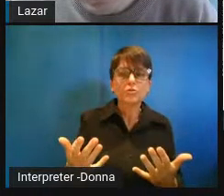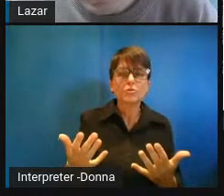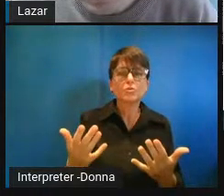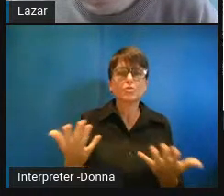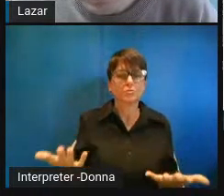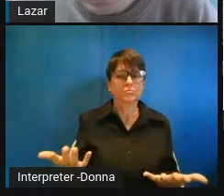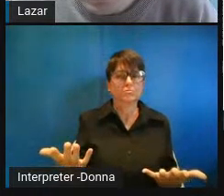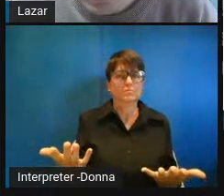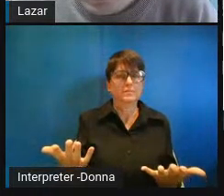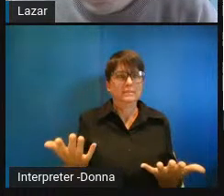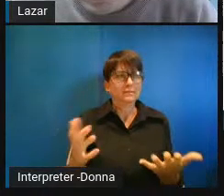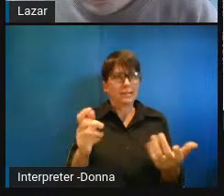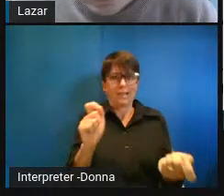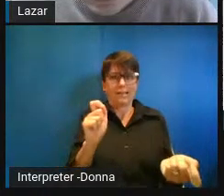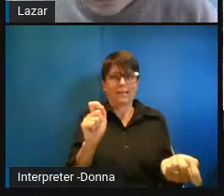is how do you Lazar circumvent